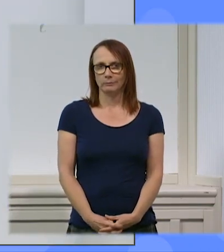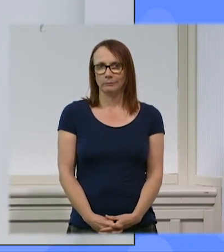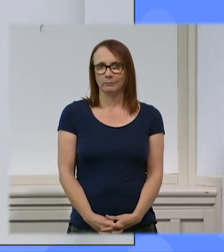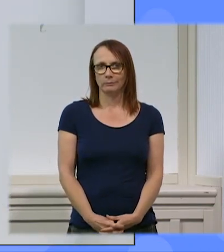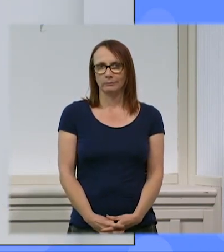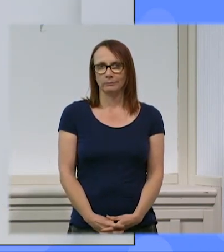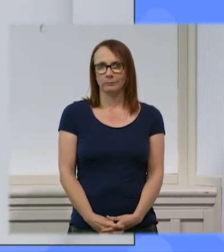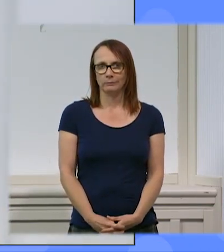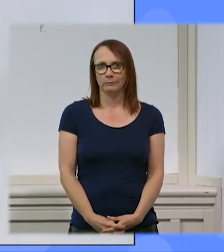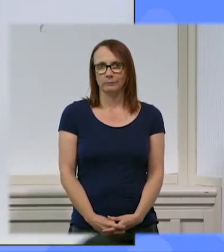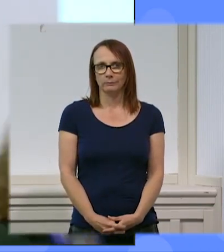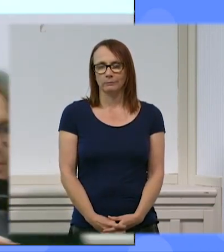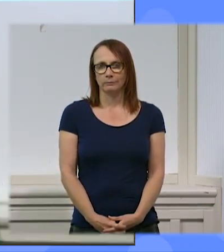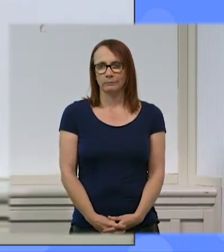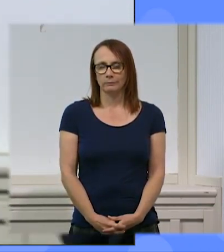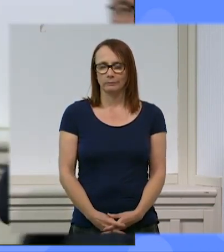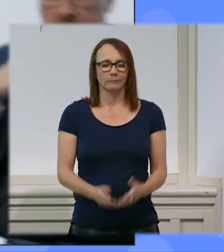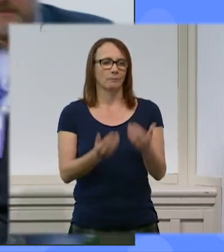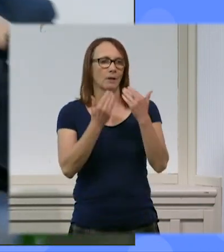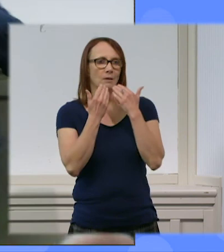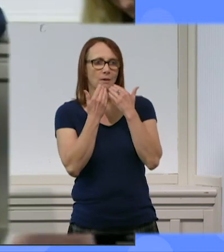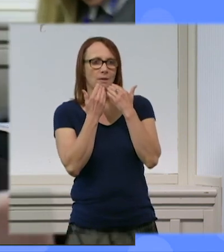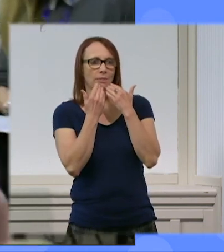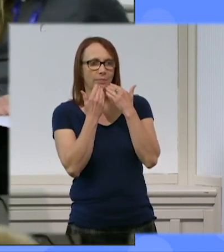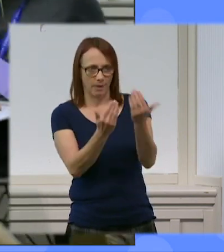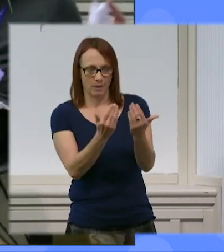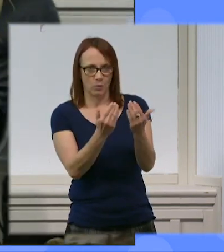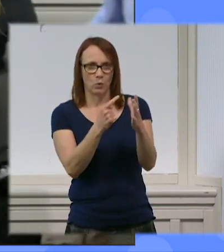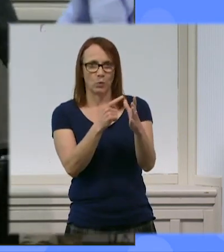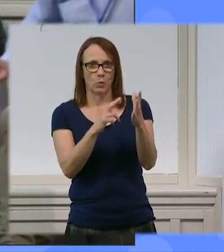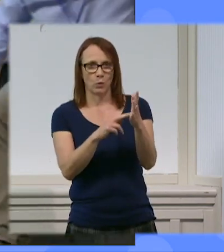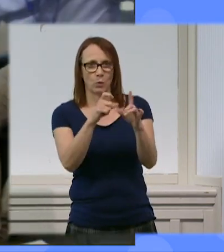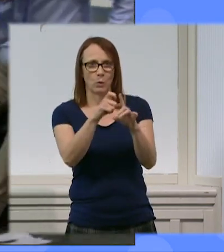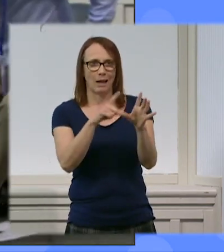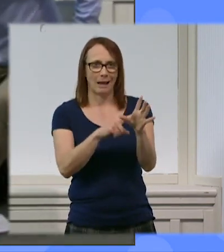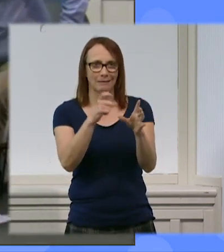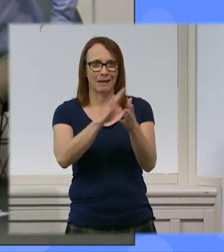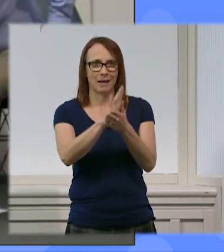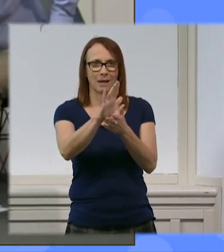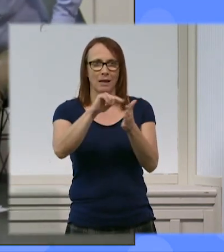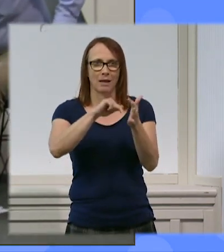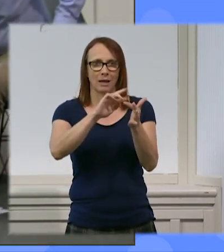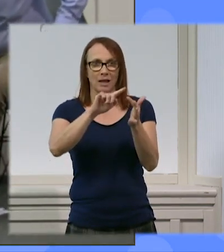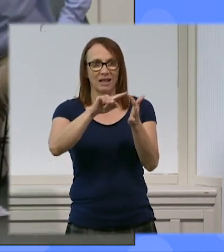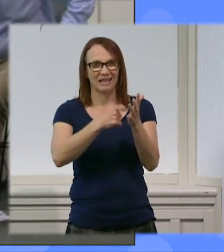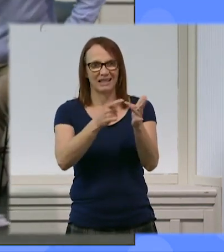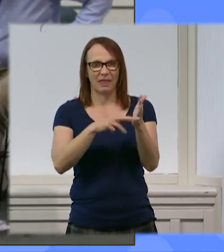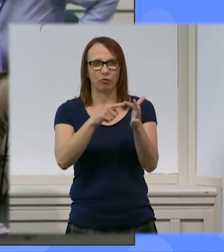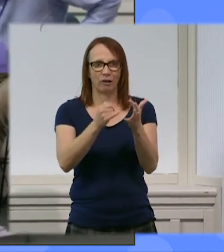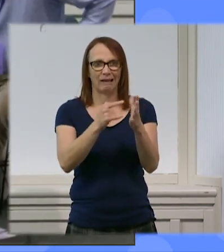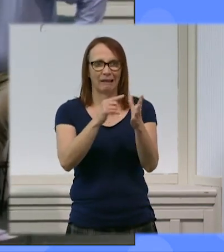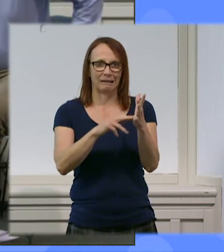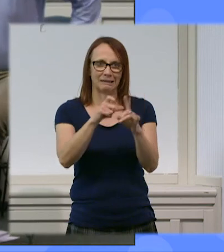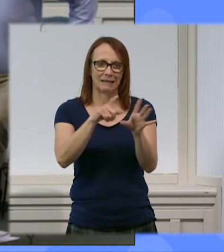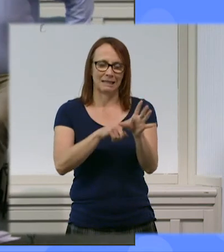and thank you very much to Andy Kathleen and sandy night all three of our